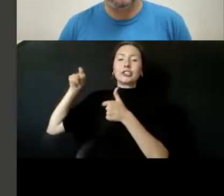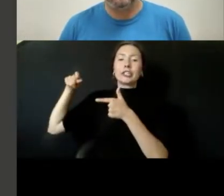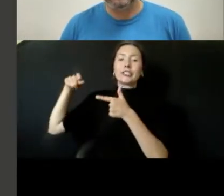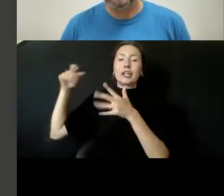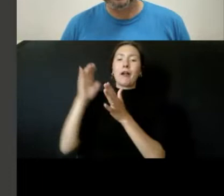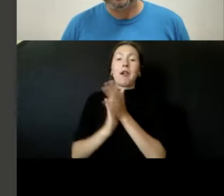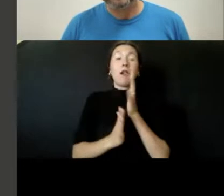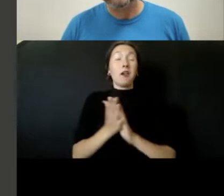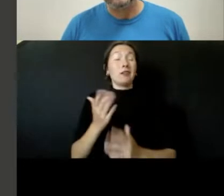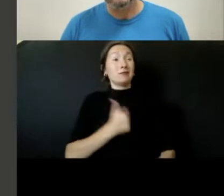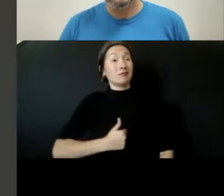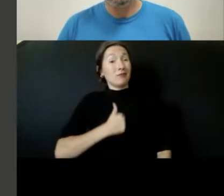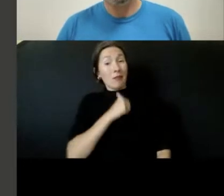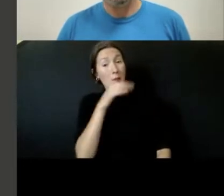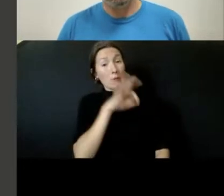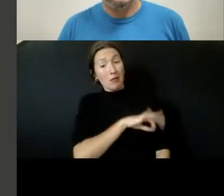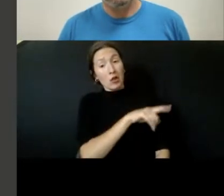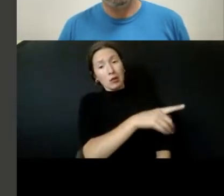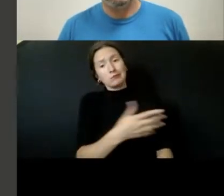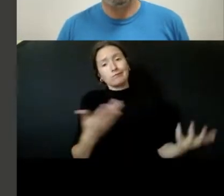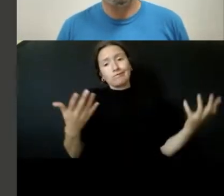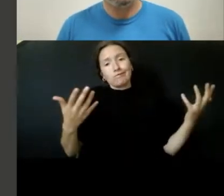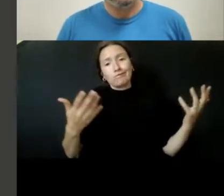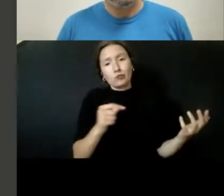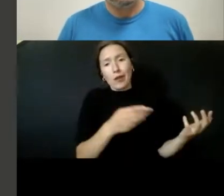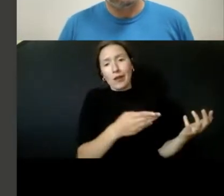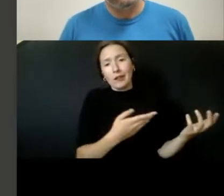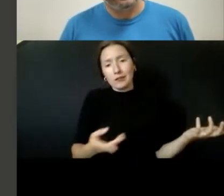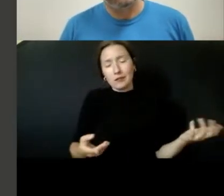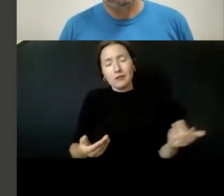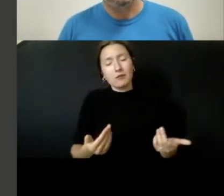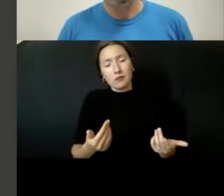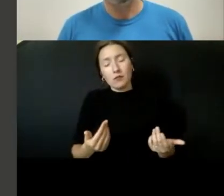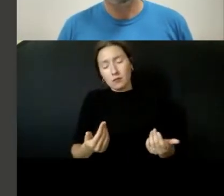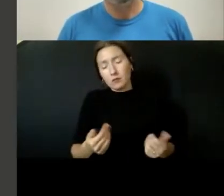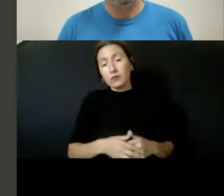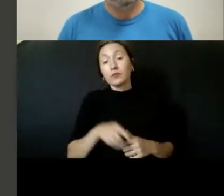there are a lot of standards that you can write but you need to define them for you yourself if